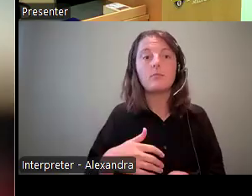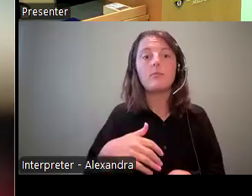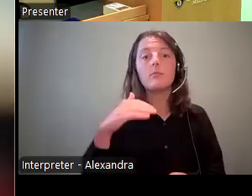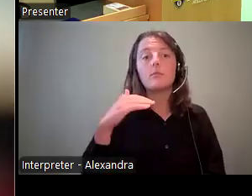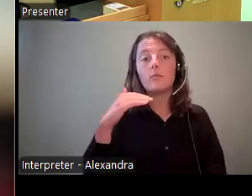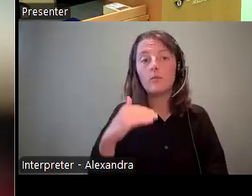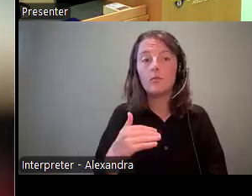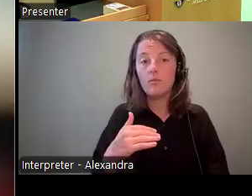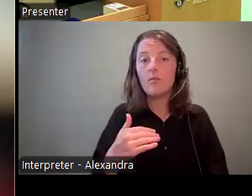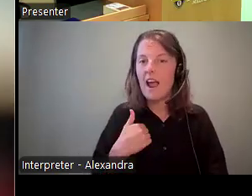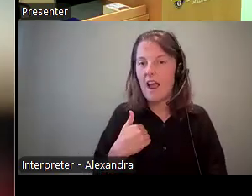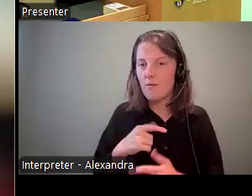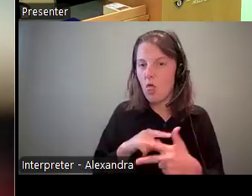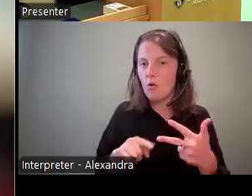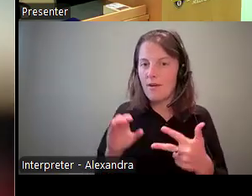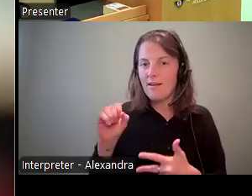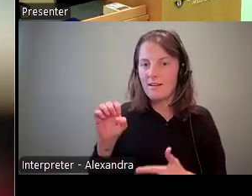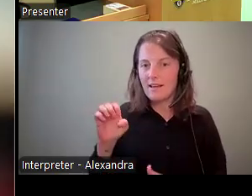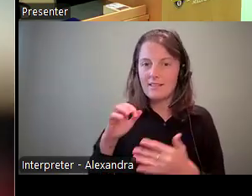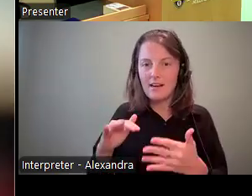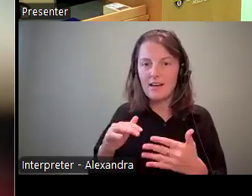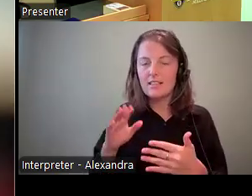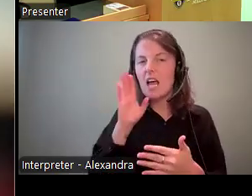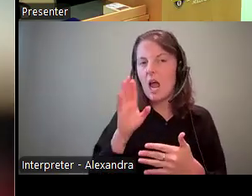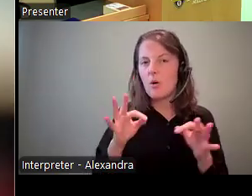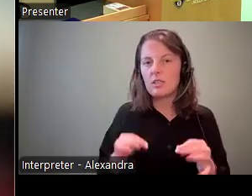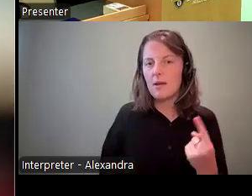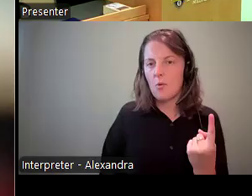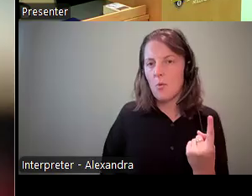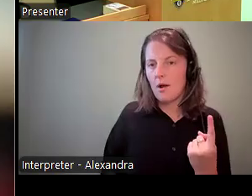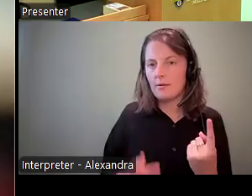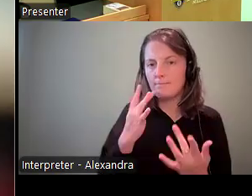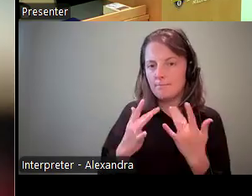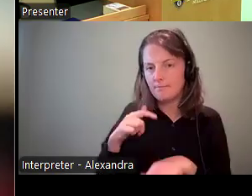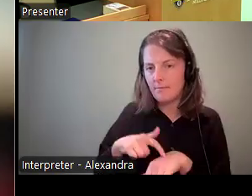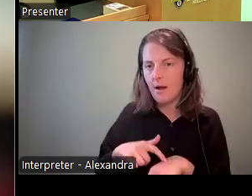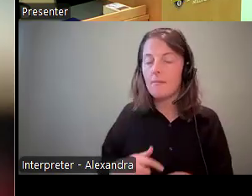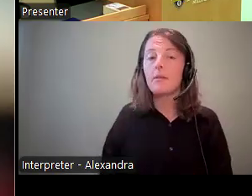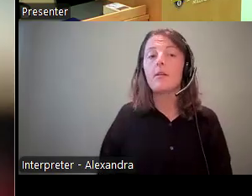only going to do one for the sake of time and for the emphasis on